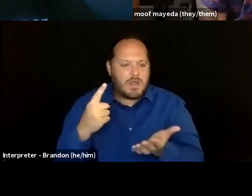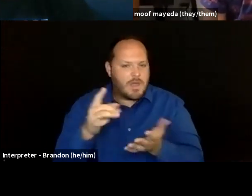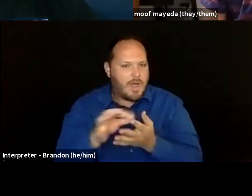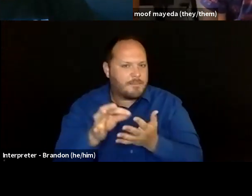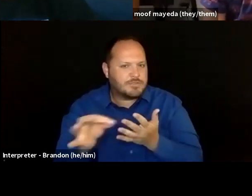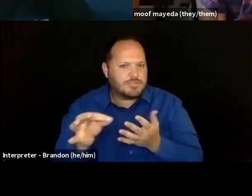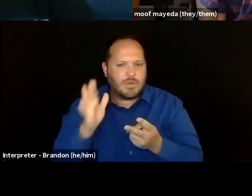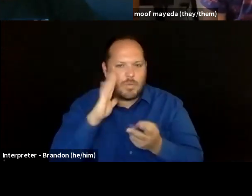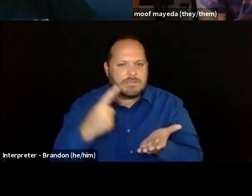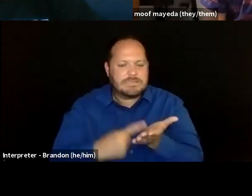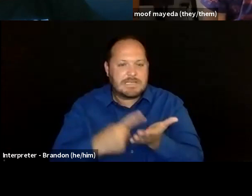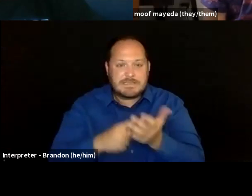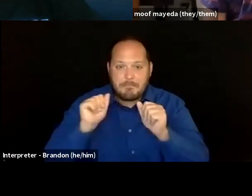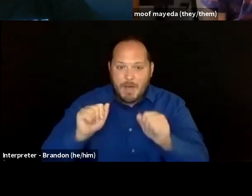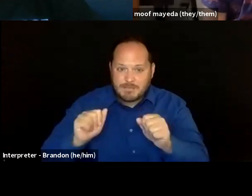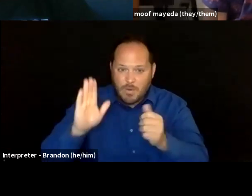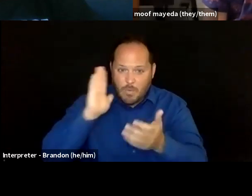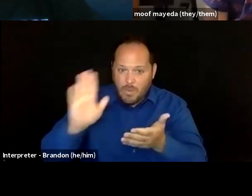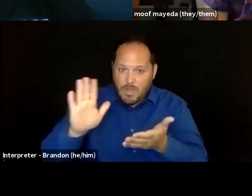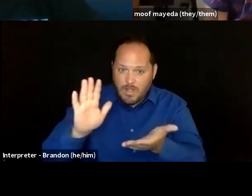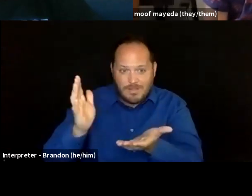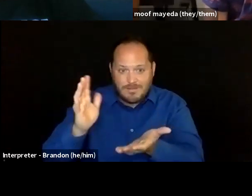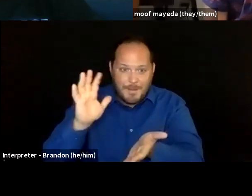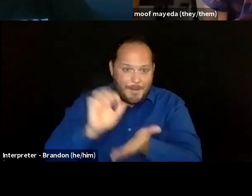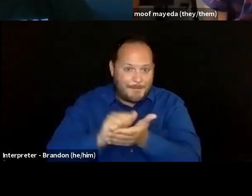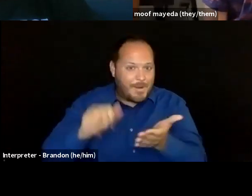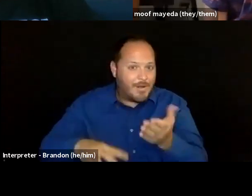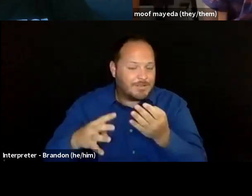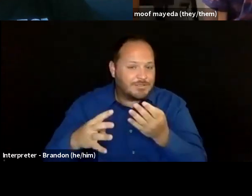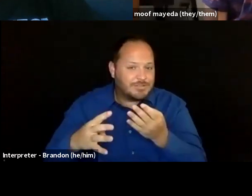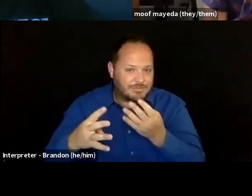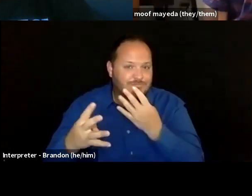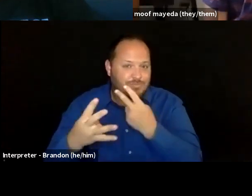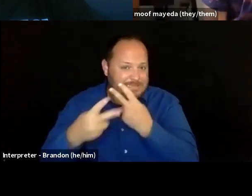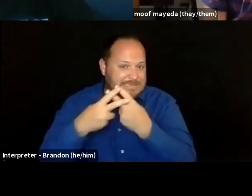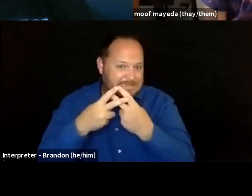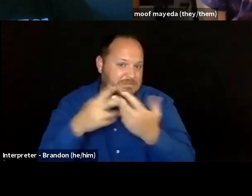And I do know that a lot of complaints, the complaints have gone down.